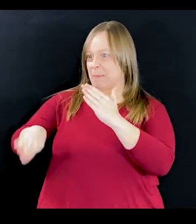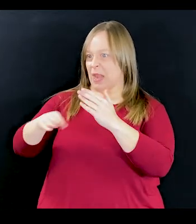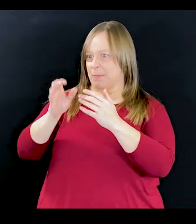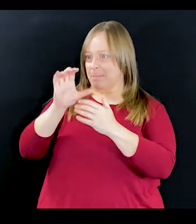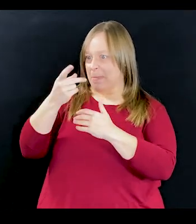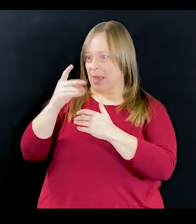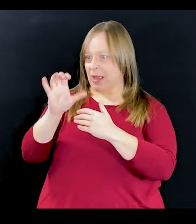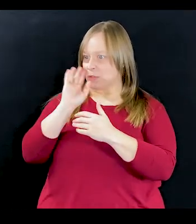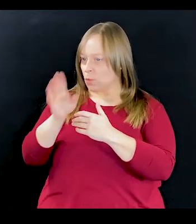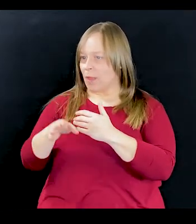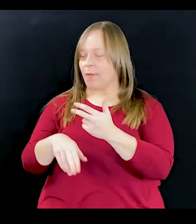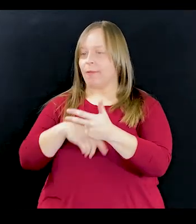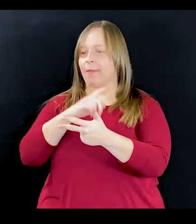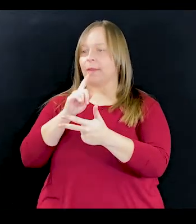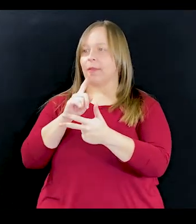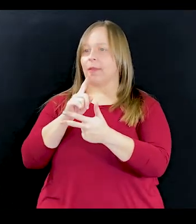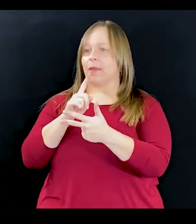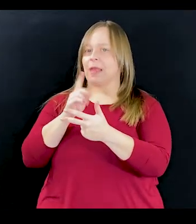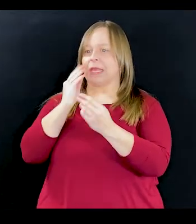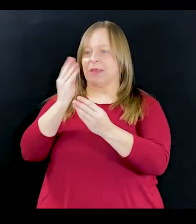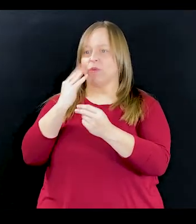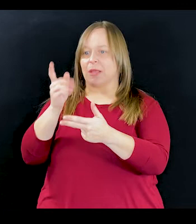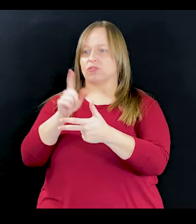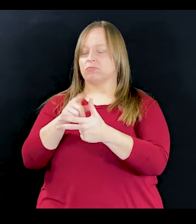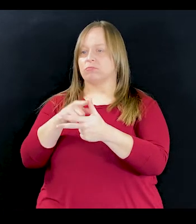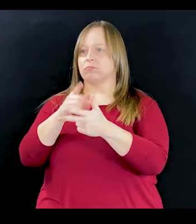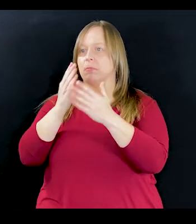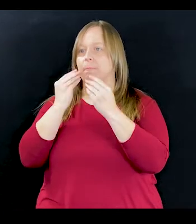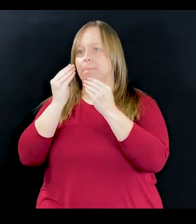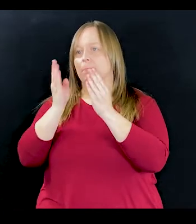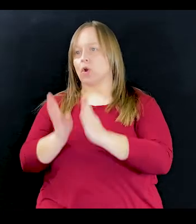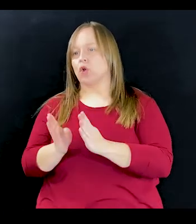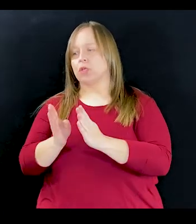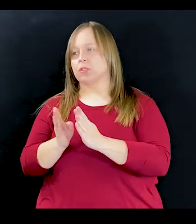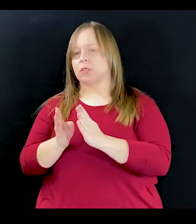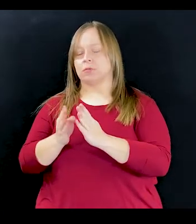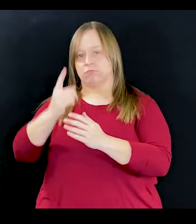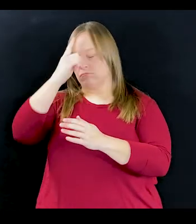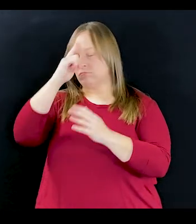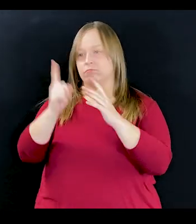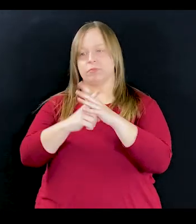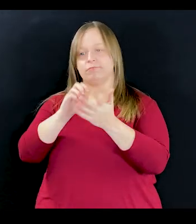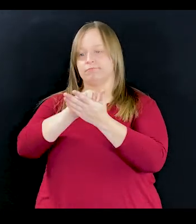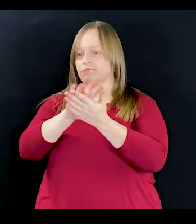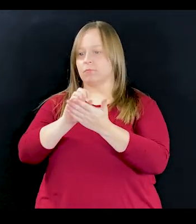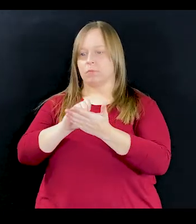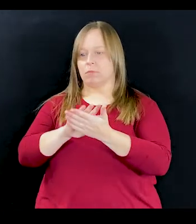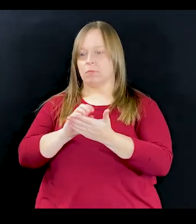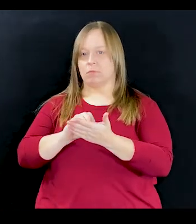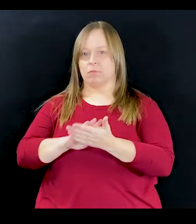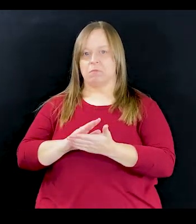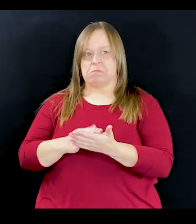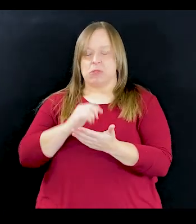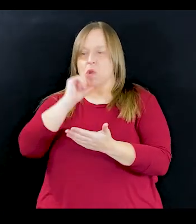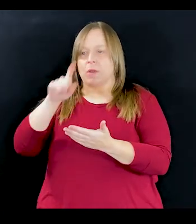at the bottom of this podcast. And that's going to be information that the person is going to know off the top of their head and not anything that they would